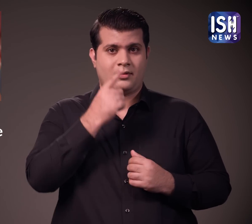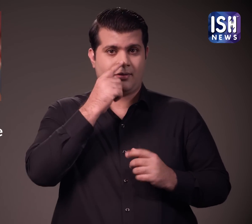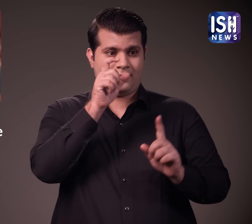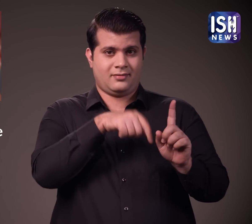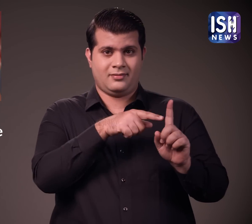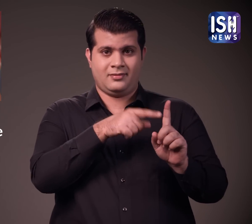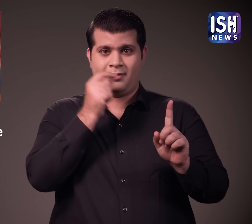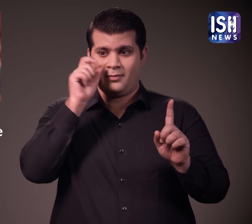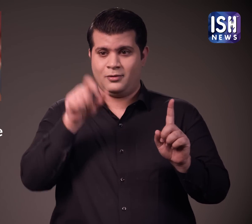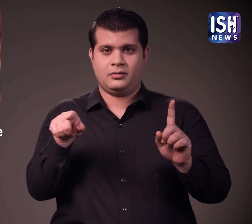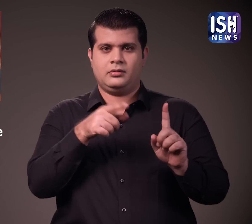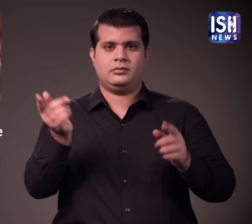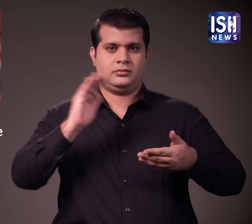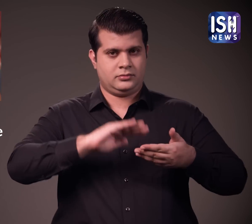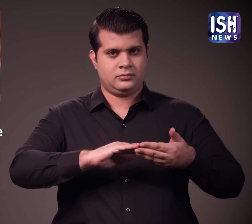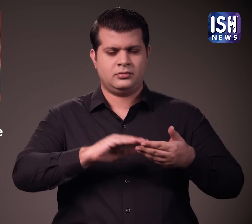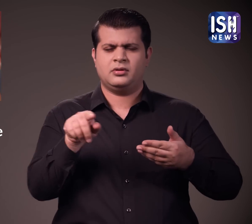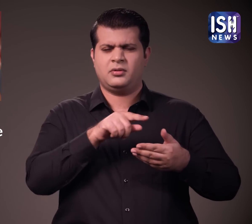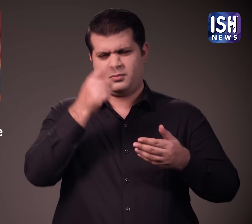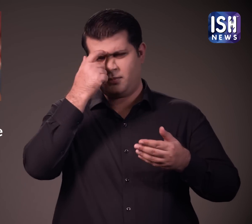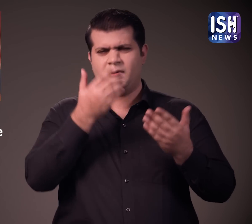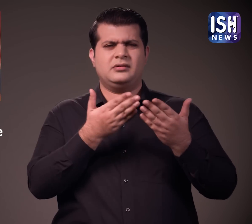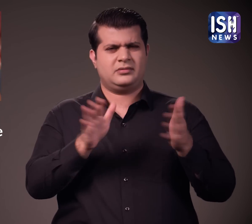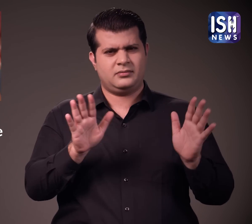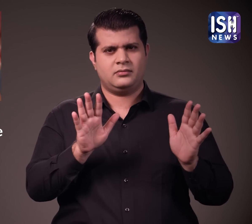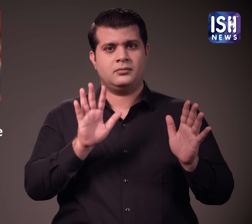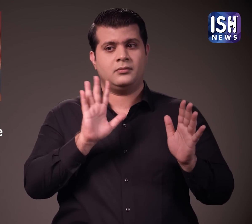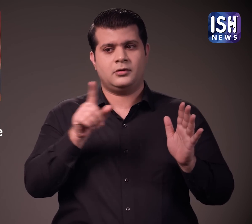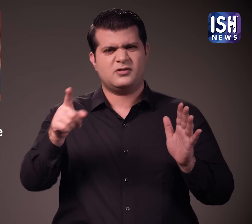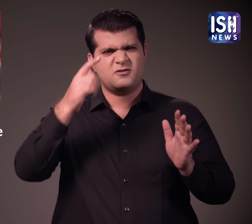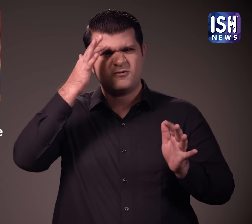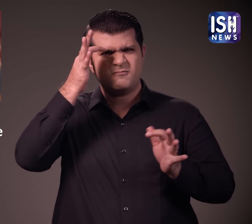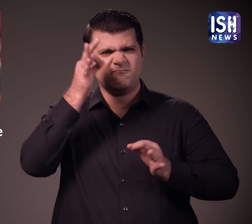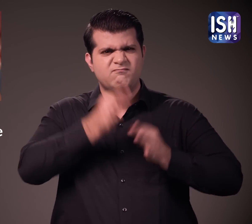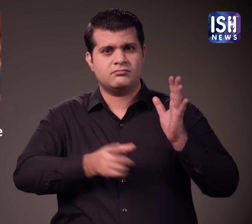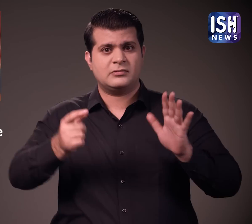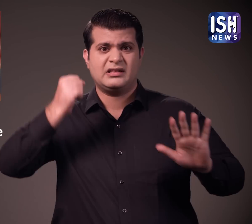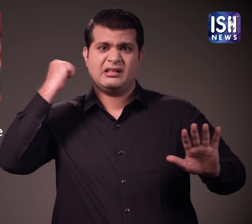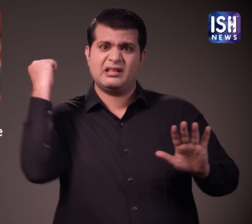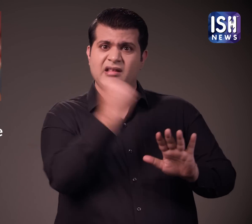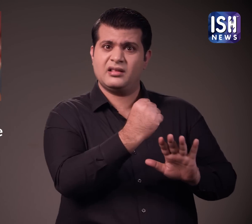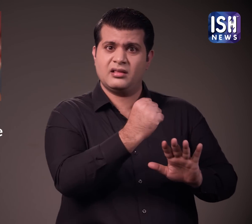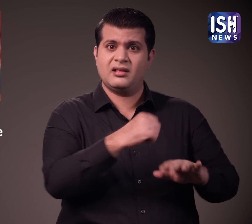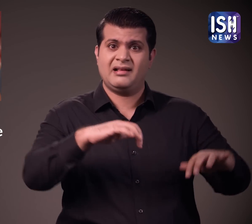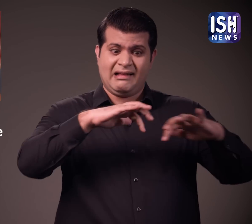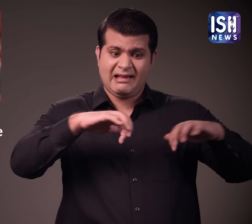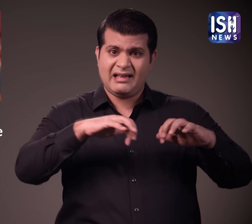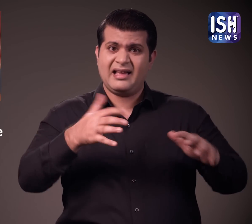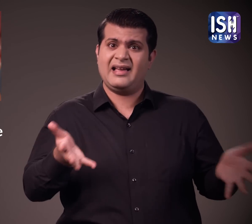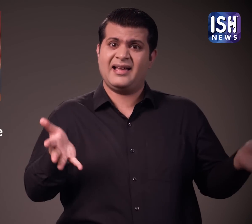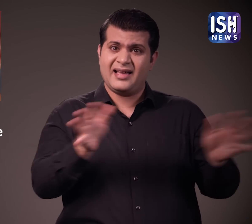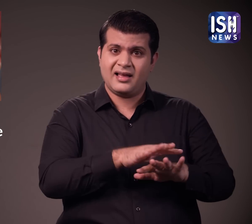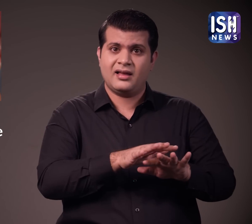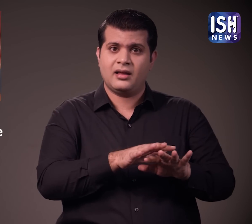A couple had separated. The husband stabbed and buried his wife.